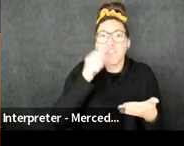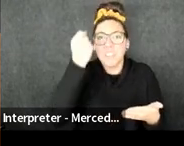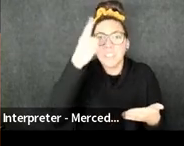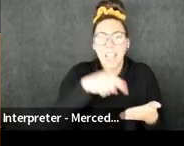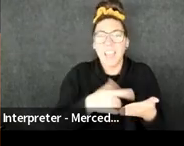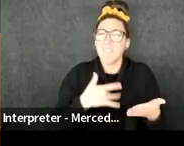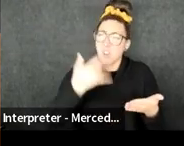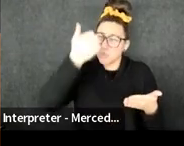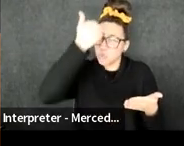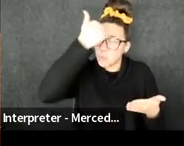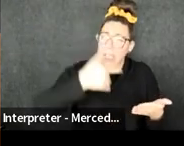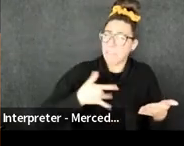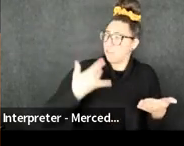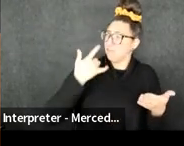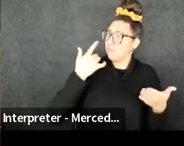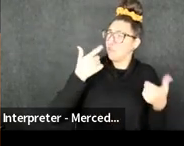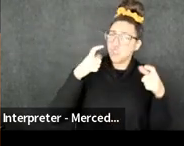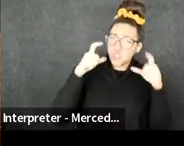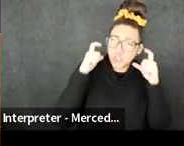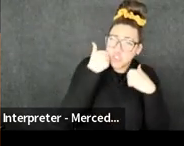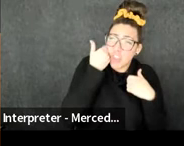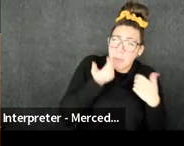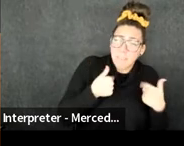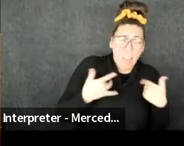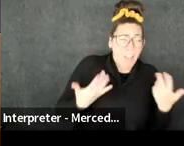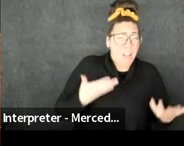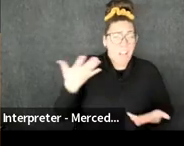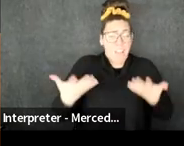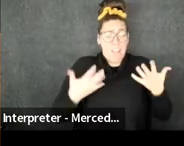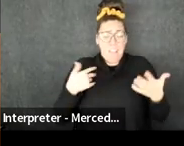I felt shame. It wasn't until I actually got to see